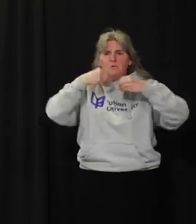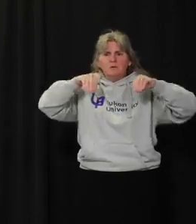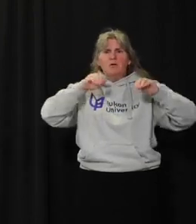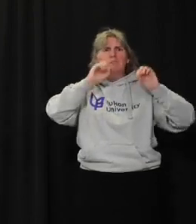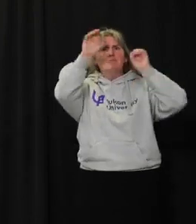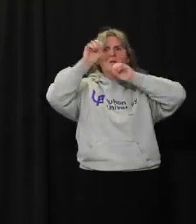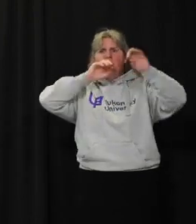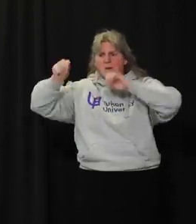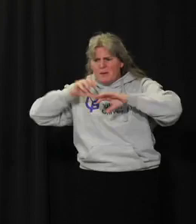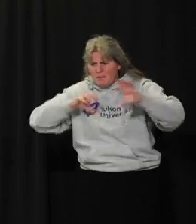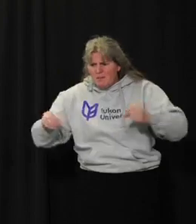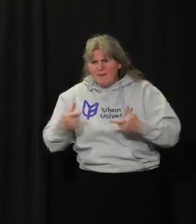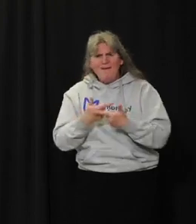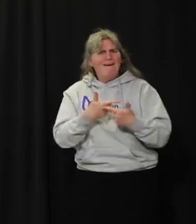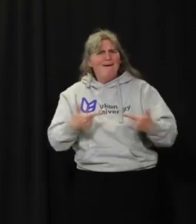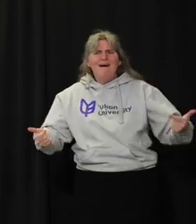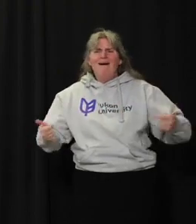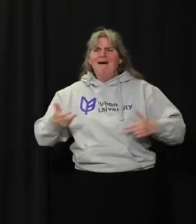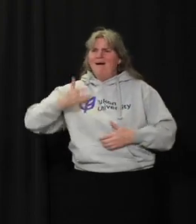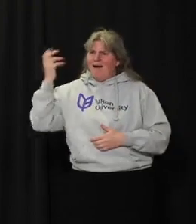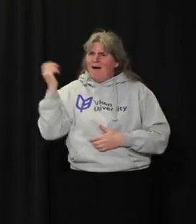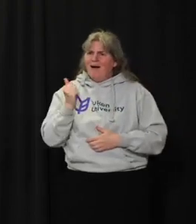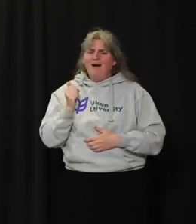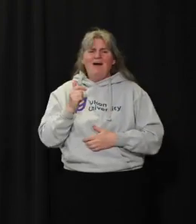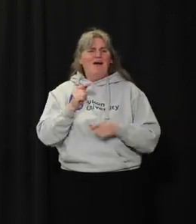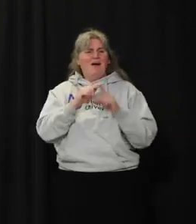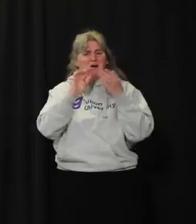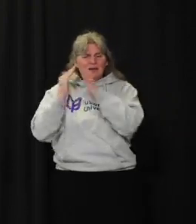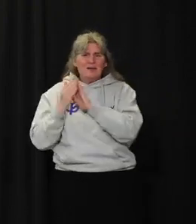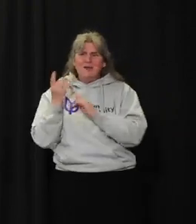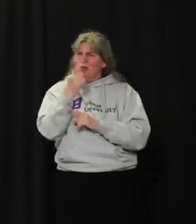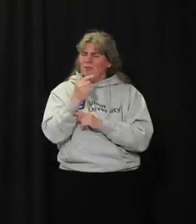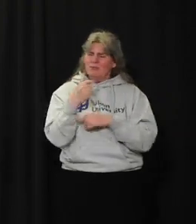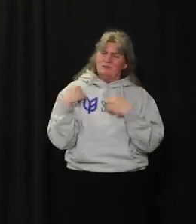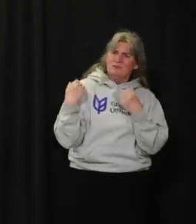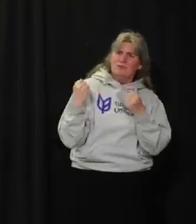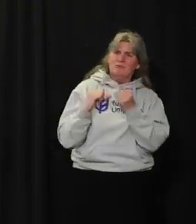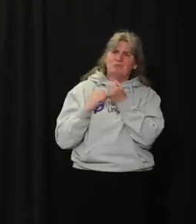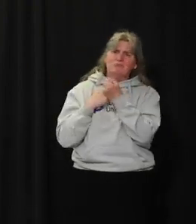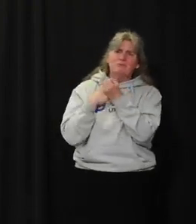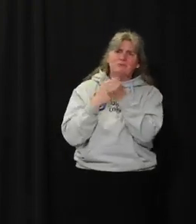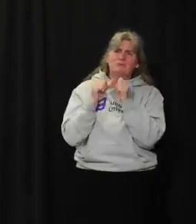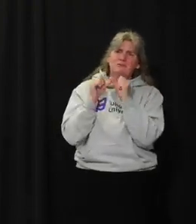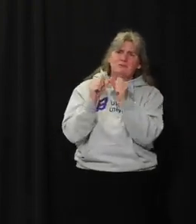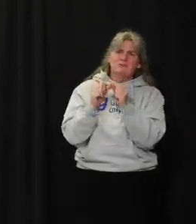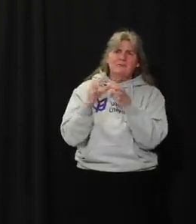stocked with food and supplies that we need, and ensuring our communities stay strong and